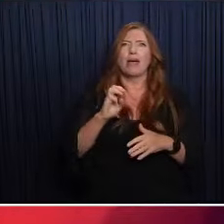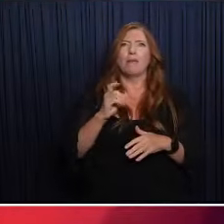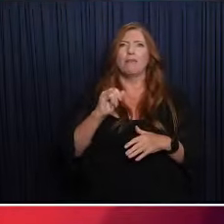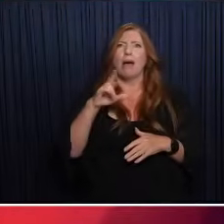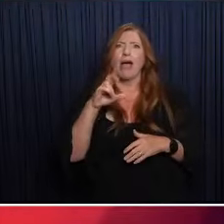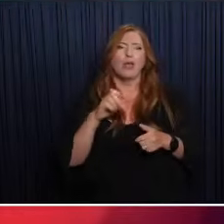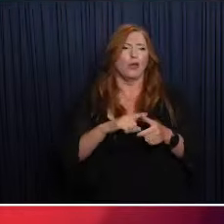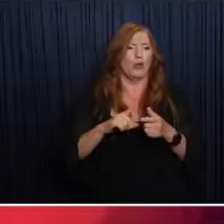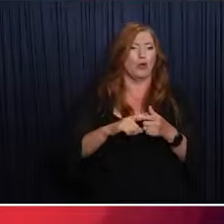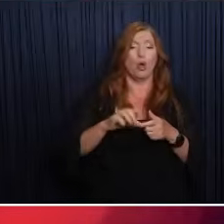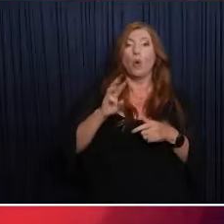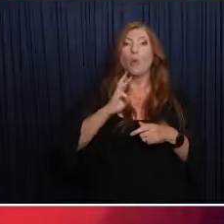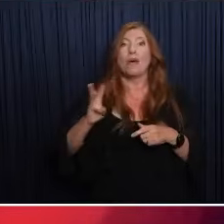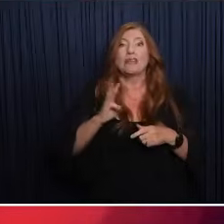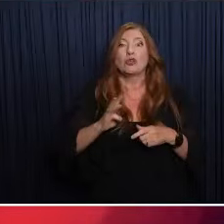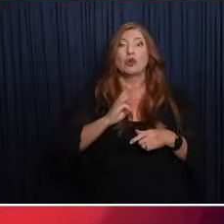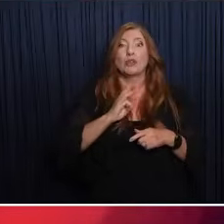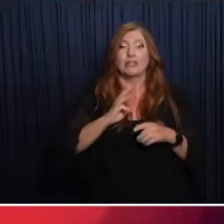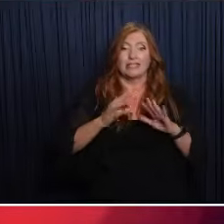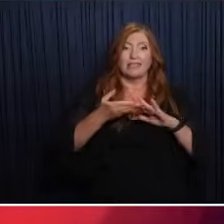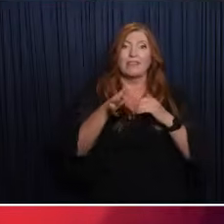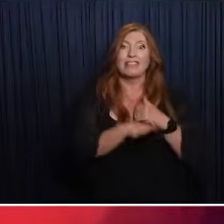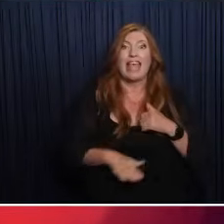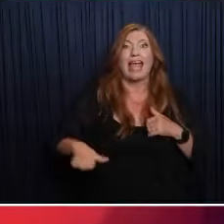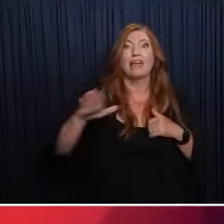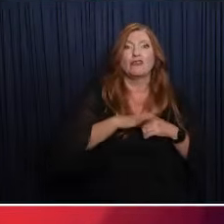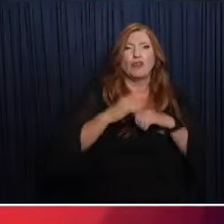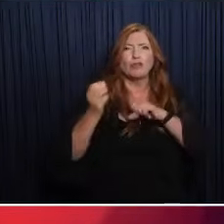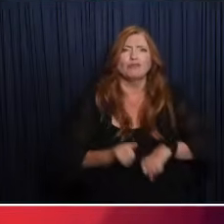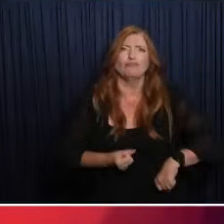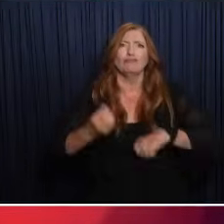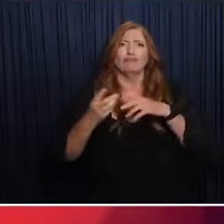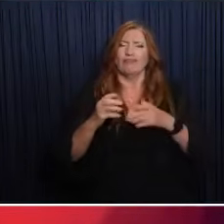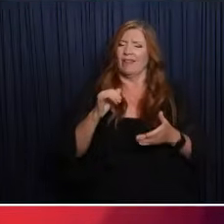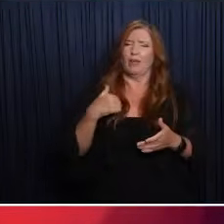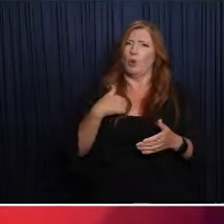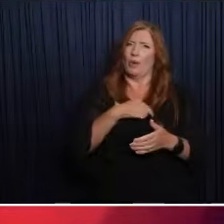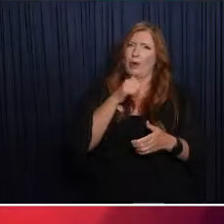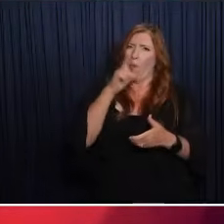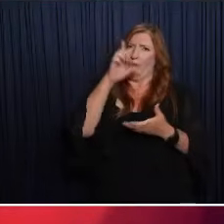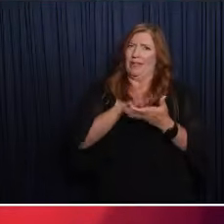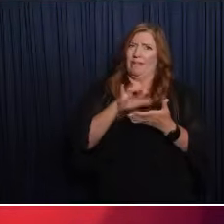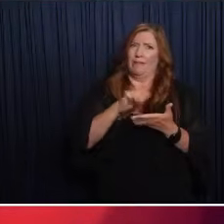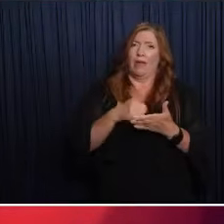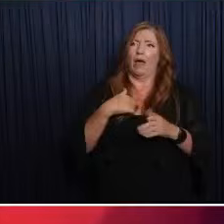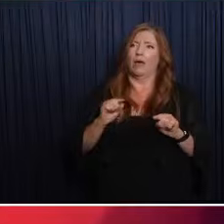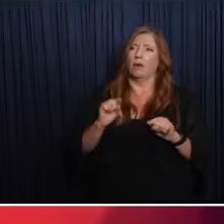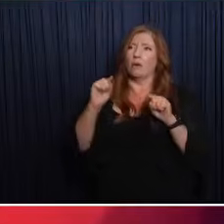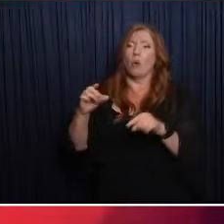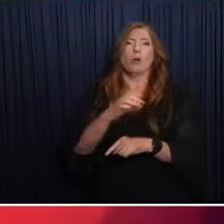THEY RAN ON PLATFORMS LIKE ERASING THE AMERICAN EMPIRE, ERADICATING WESTERN